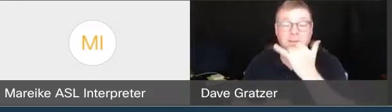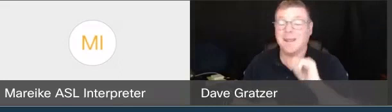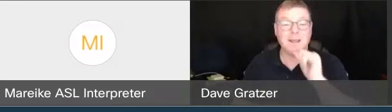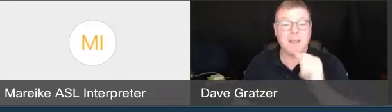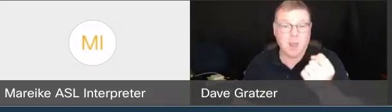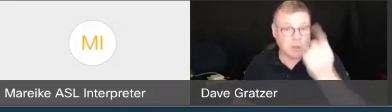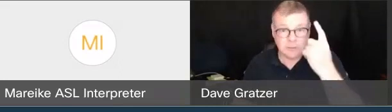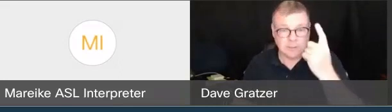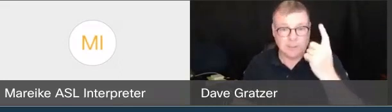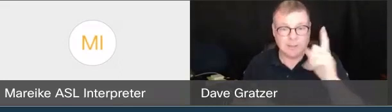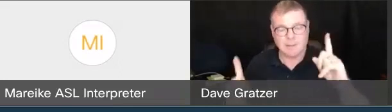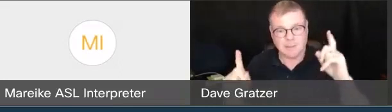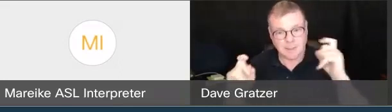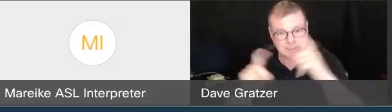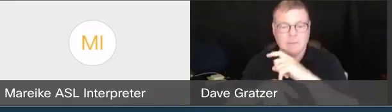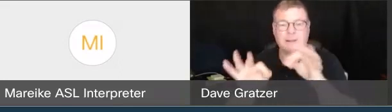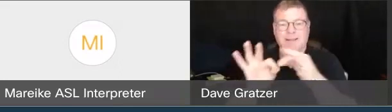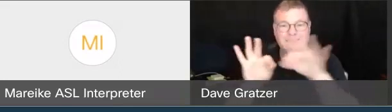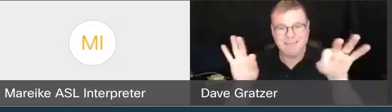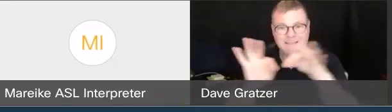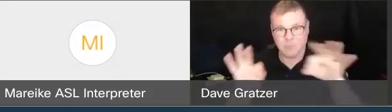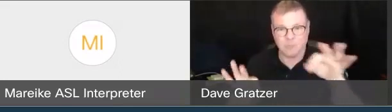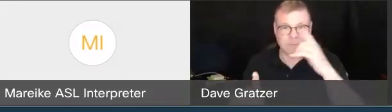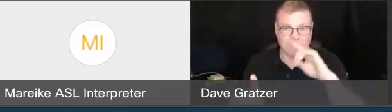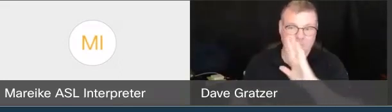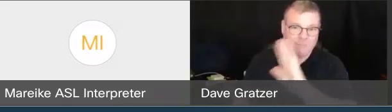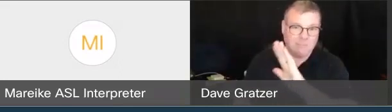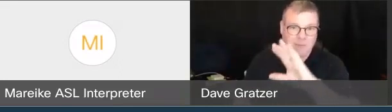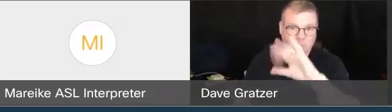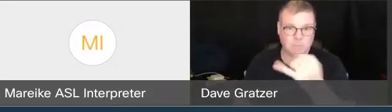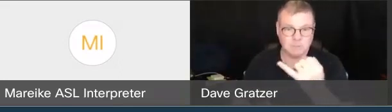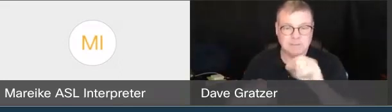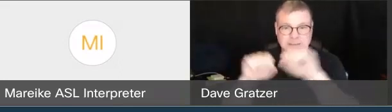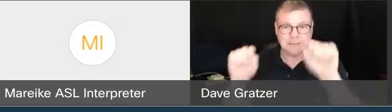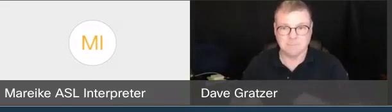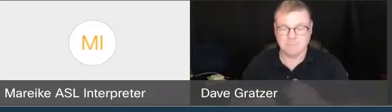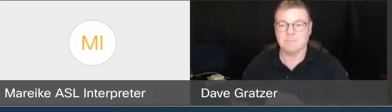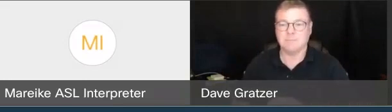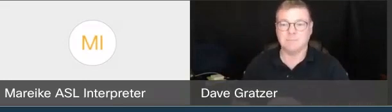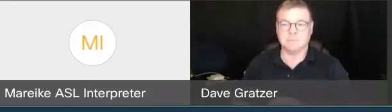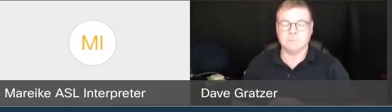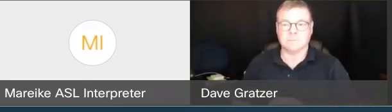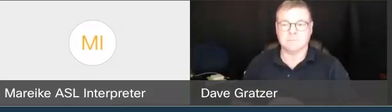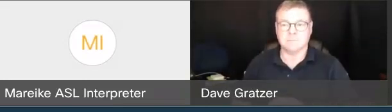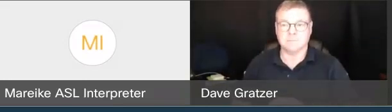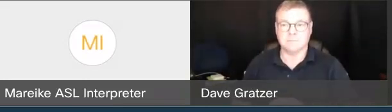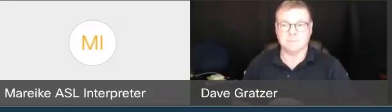dynamics, the language of the justice system, their mission, I think is also a mistake